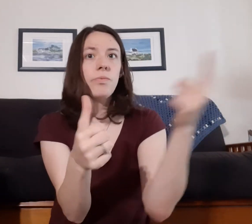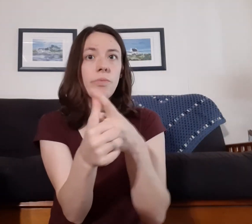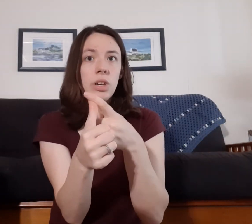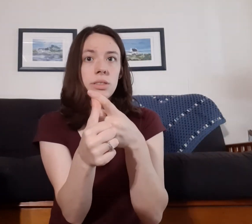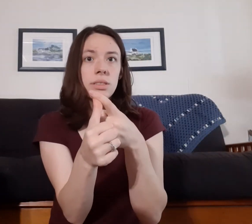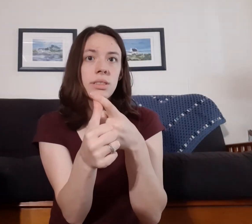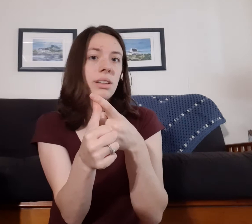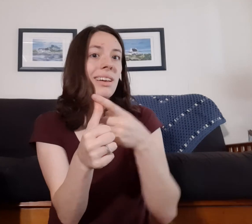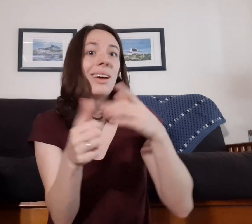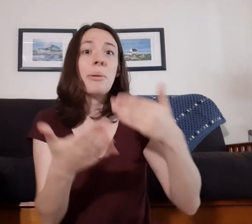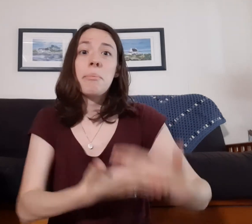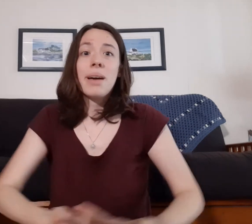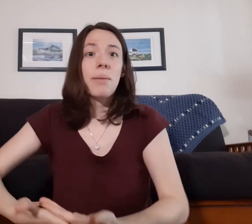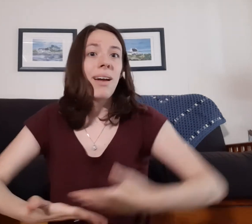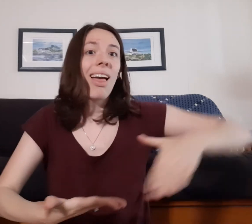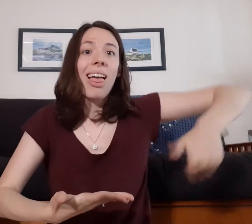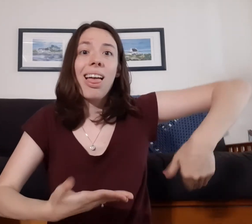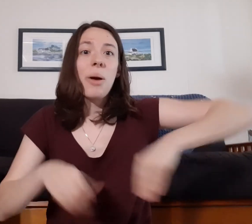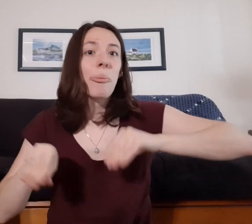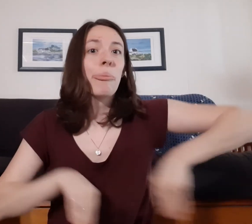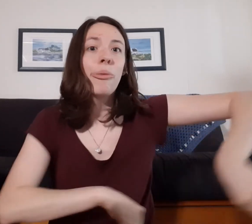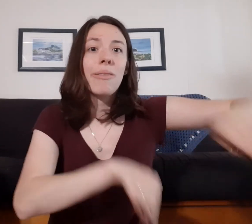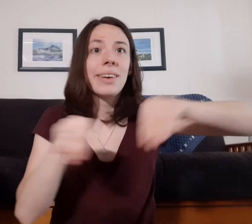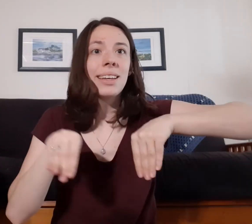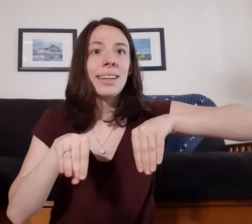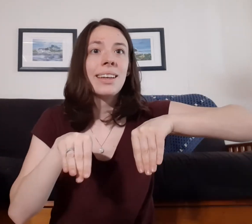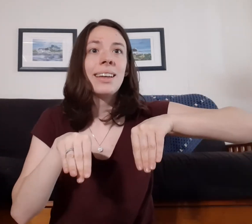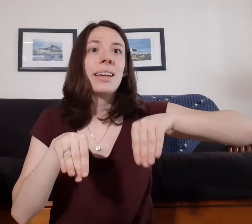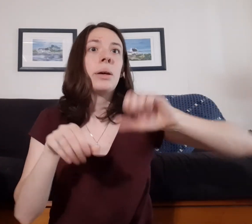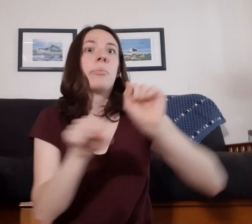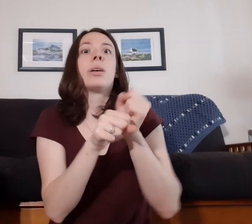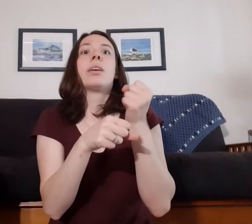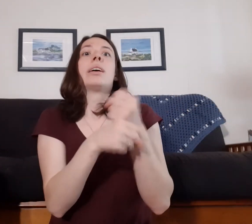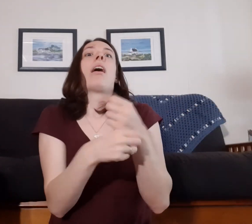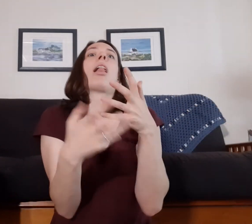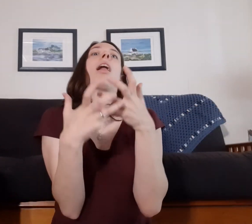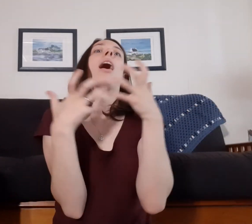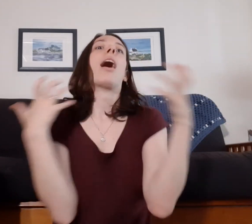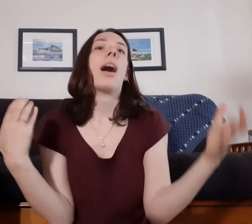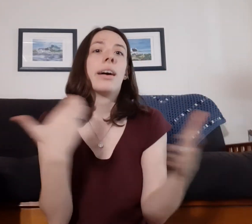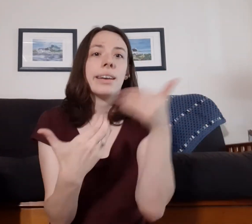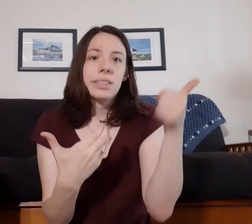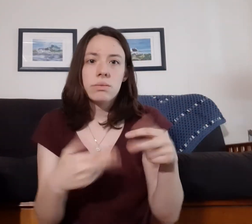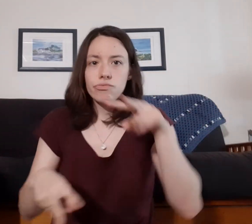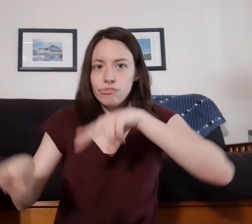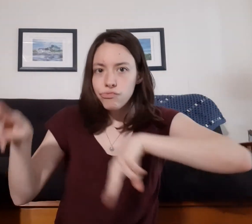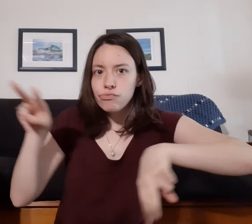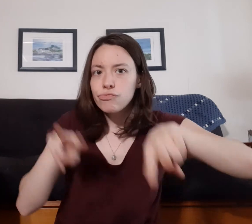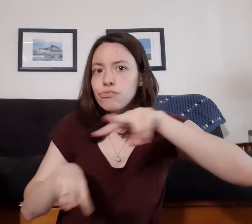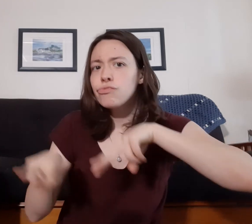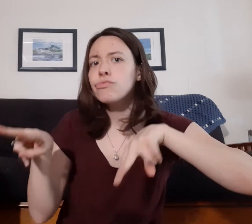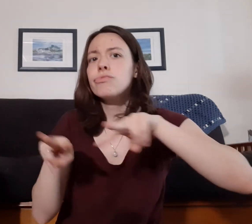First, since the baby is not yet moving around, it makes it so much easier to observe the baby